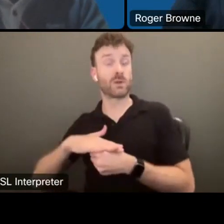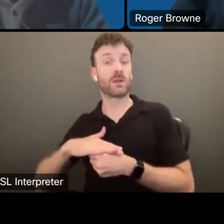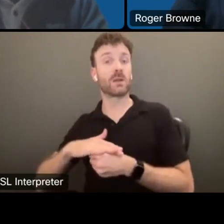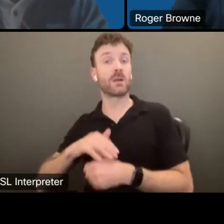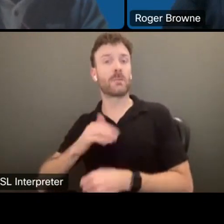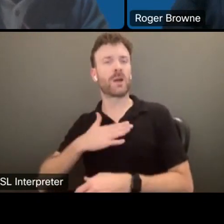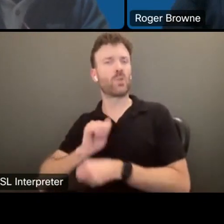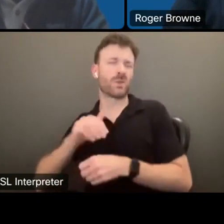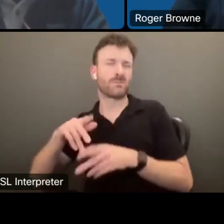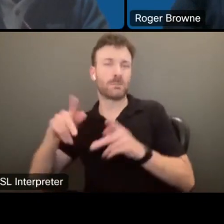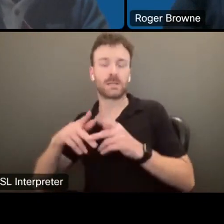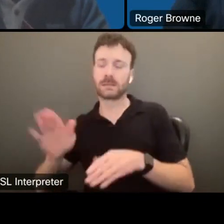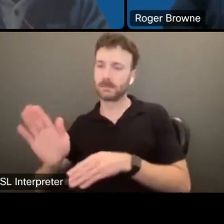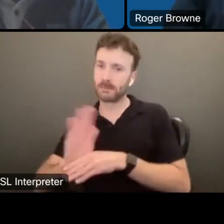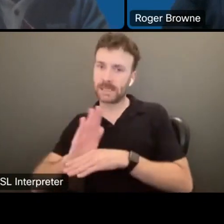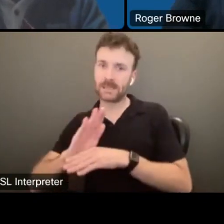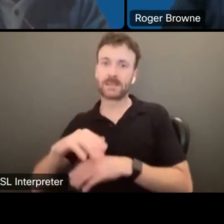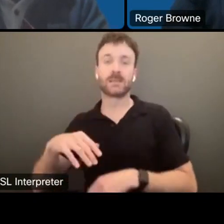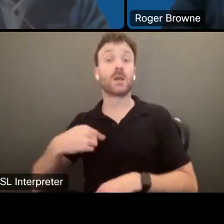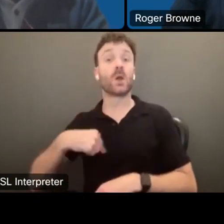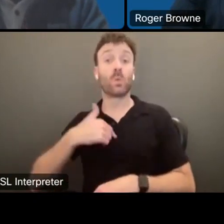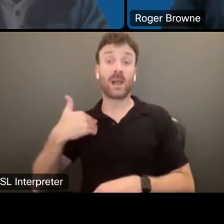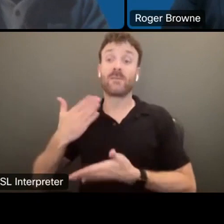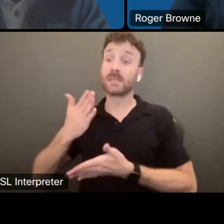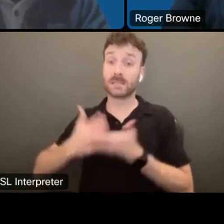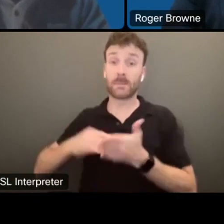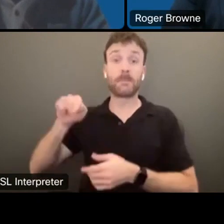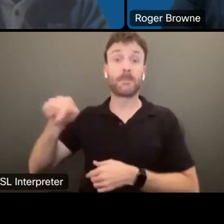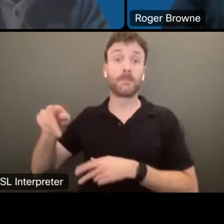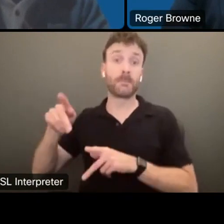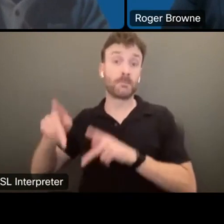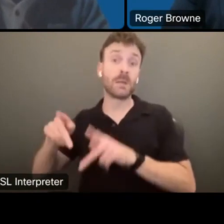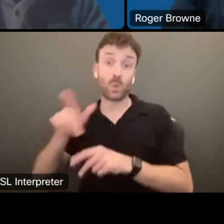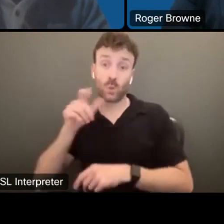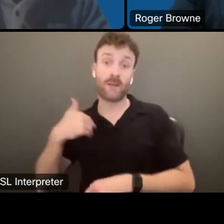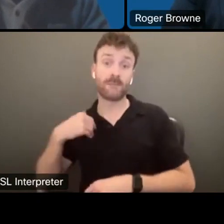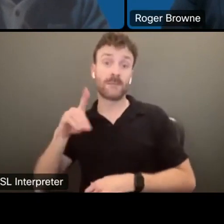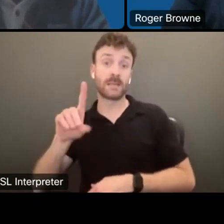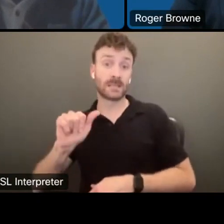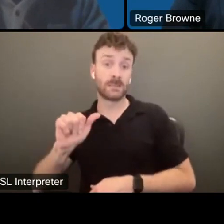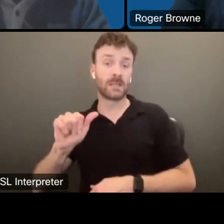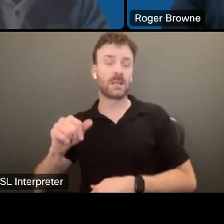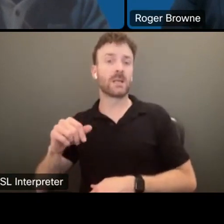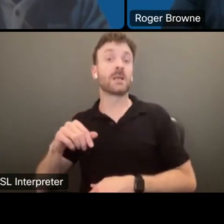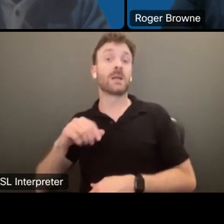on an extremely busy area and we have individuals I believe you mean by who have disabilities in the senior's home.